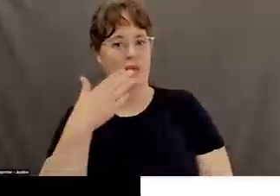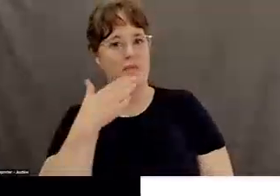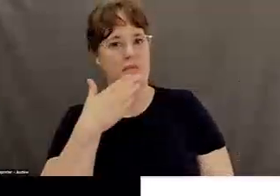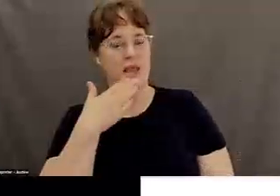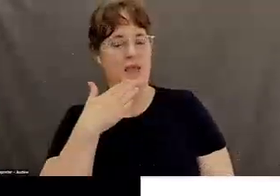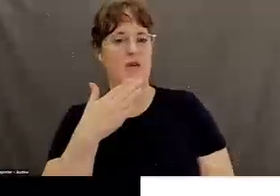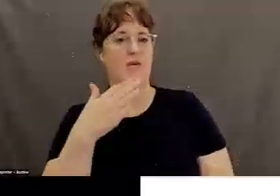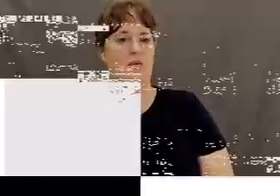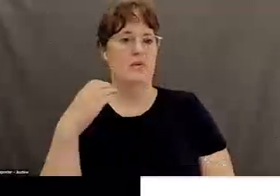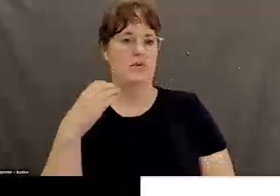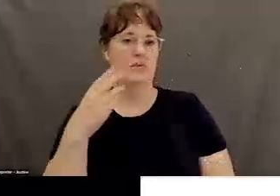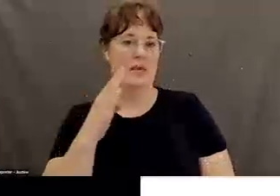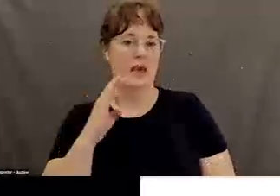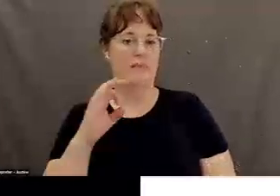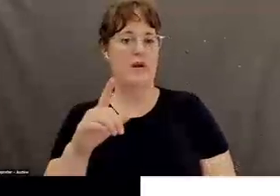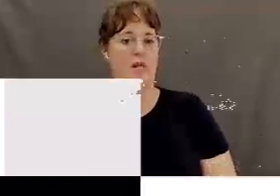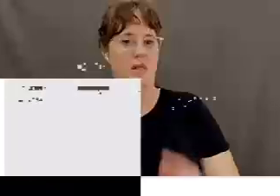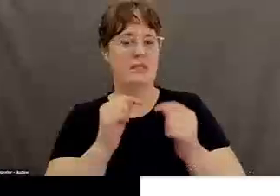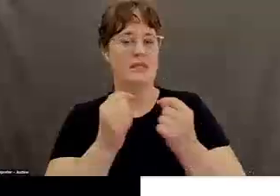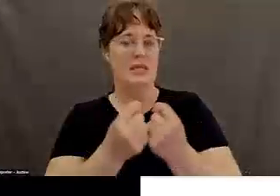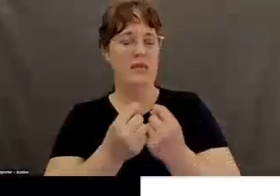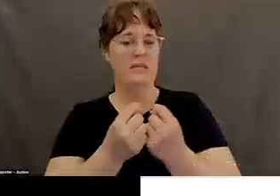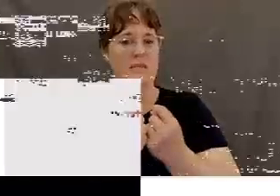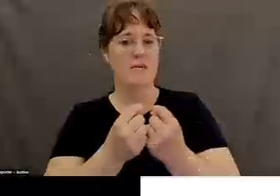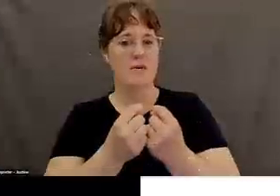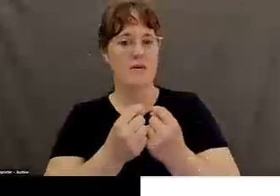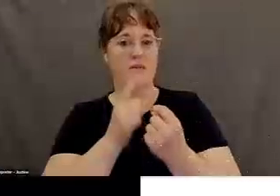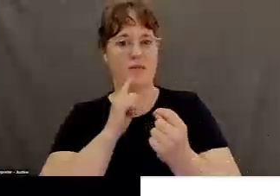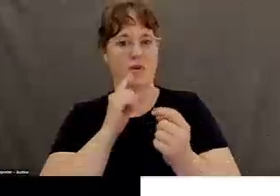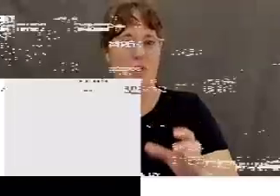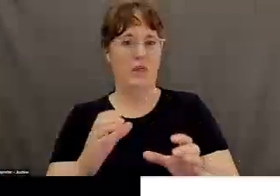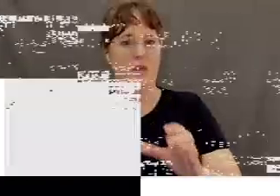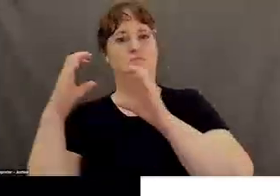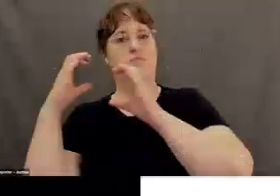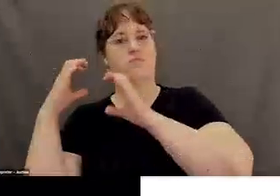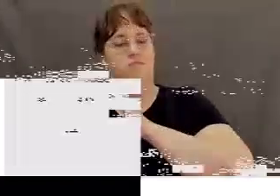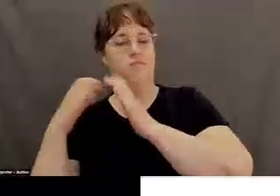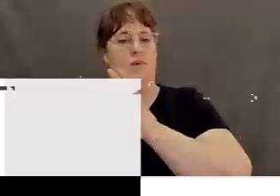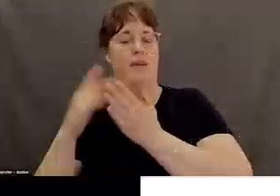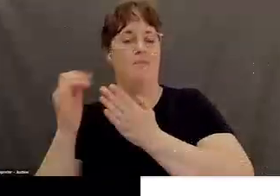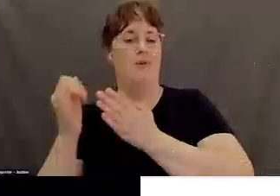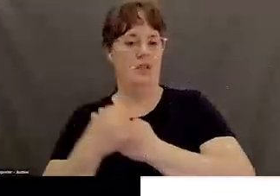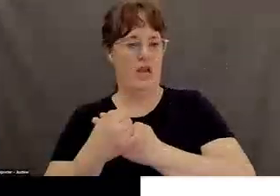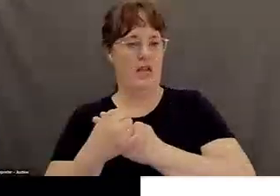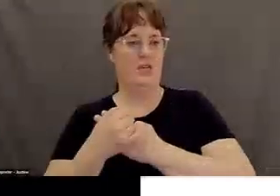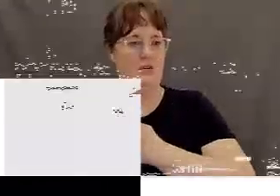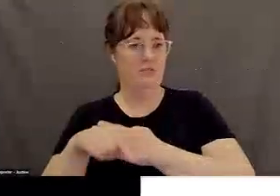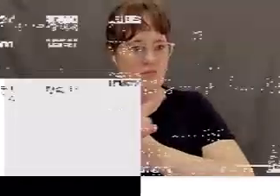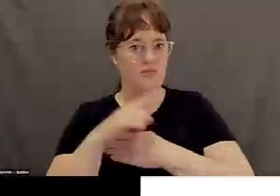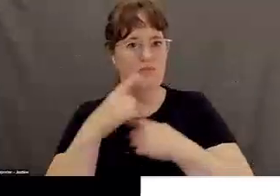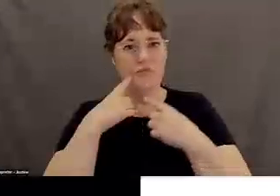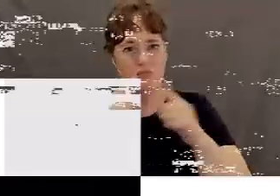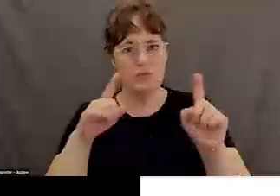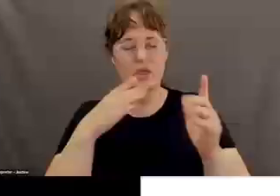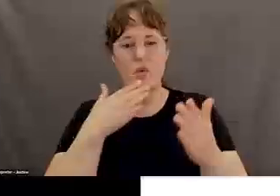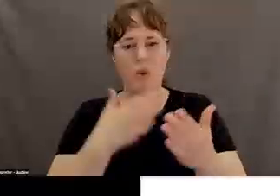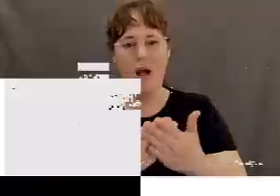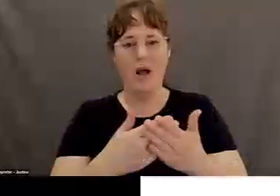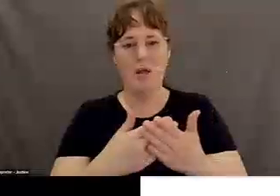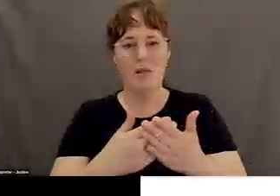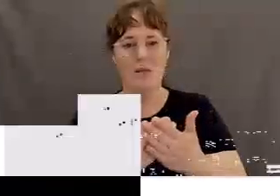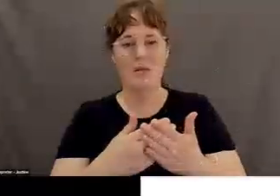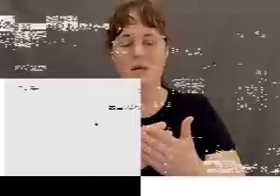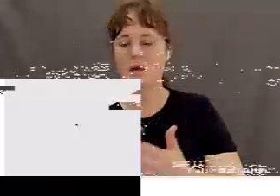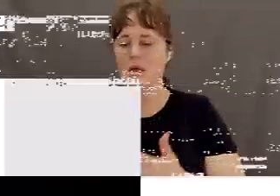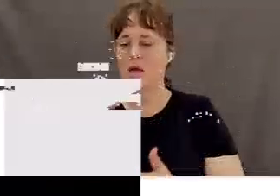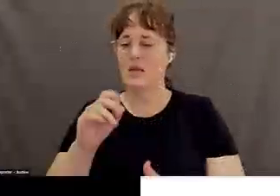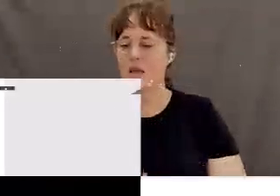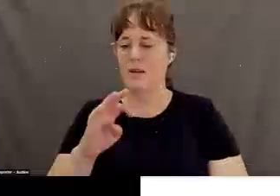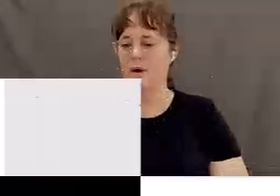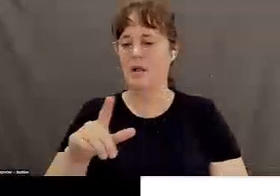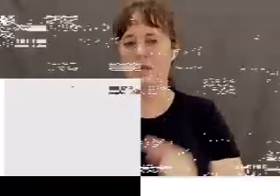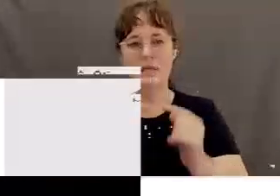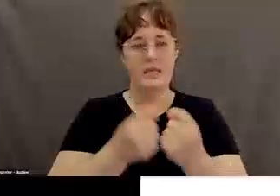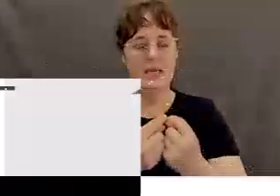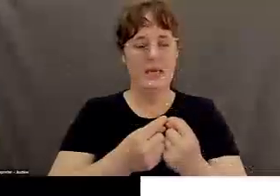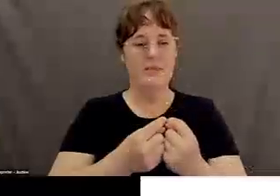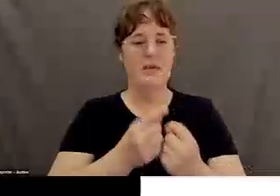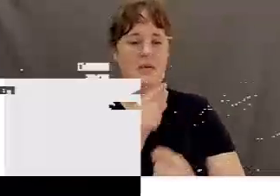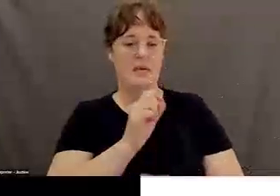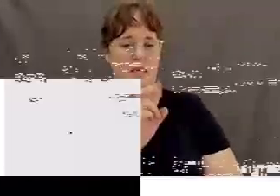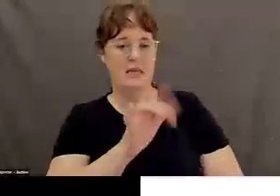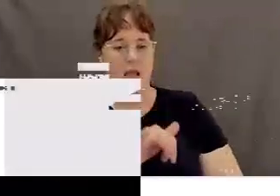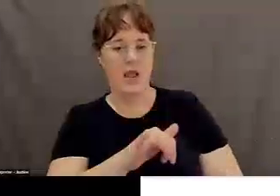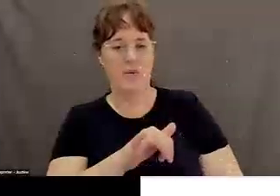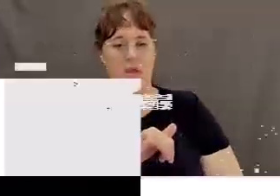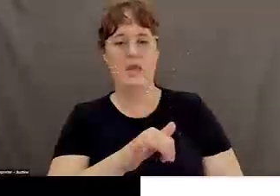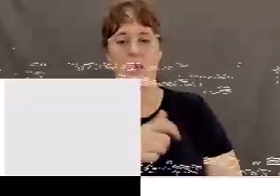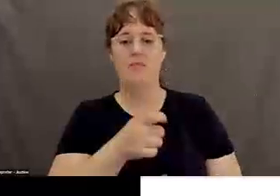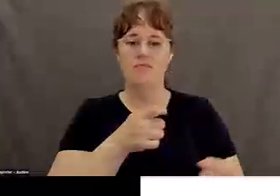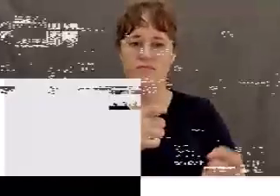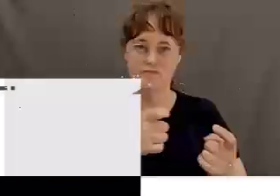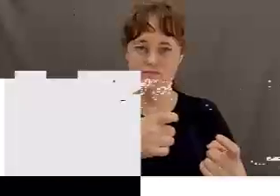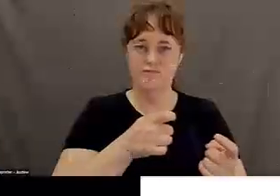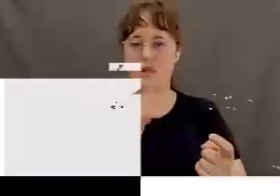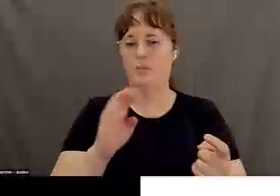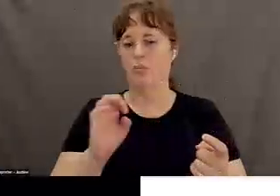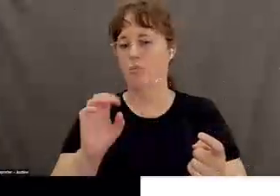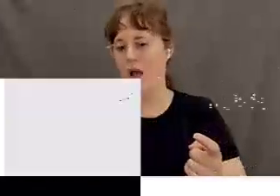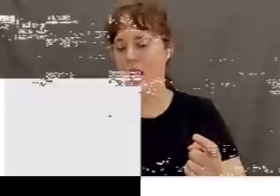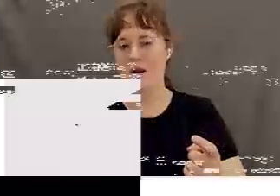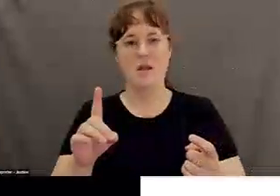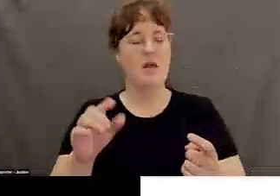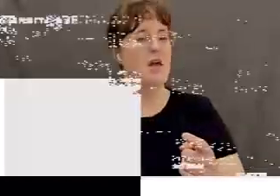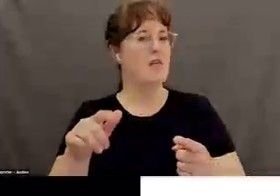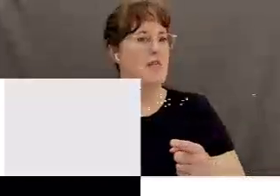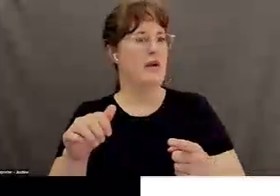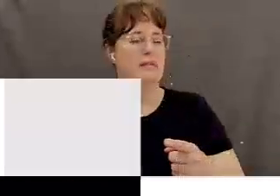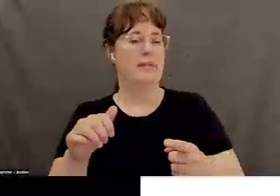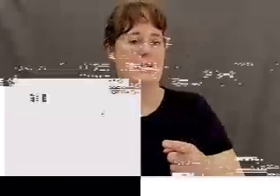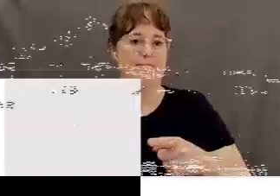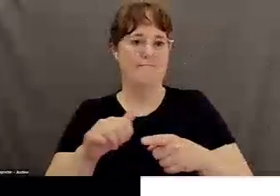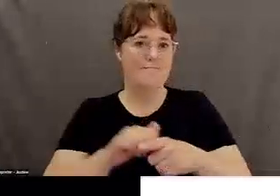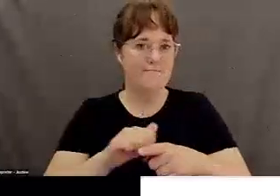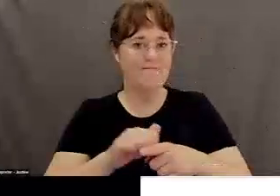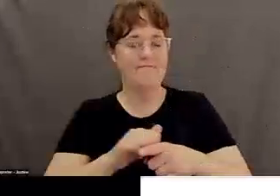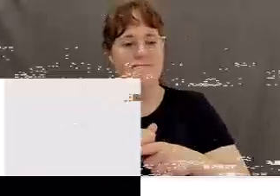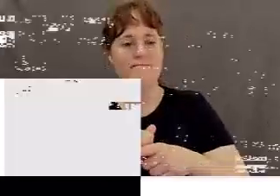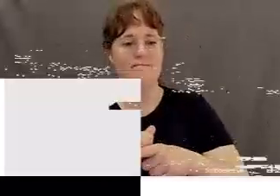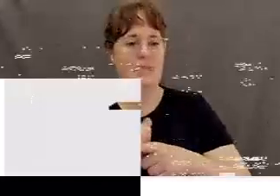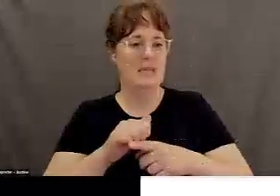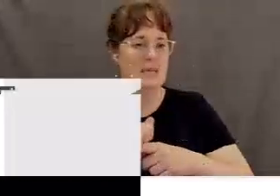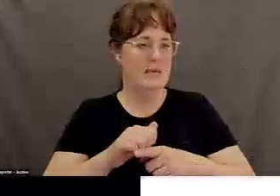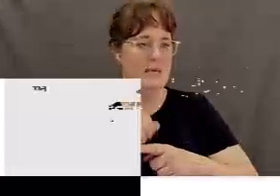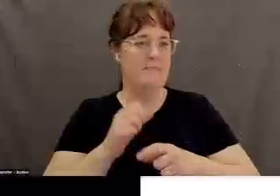Boardroom: a really significant project and succeeding so well in this. The capital team, under Terry, Brad, is building the muscle to be able to just simply do better, to be able to save costs, to move faster.